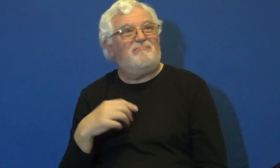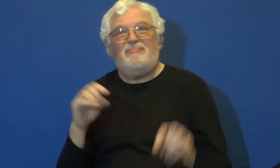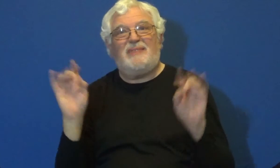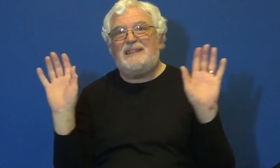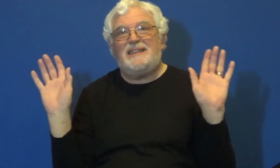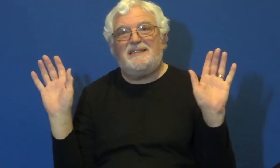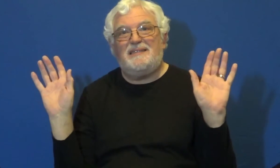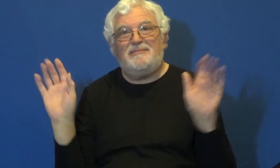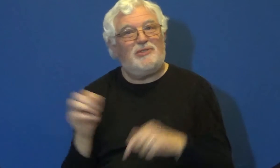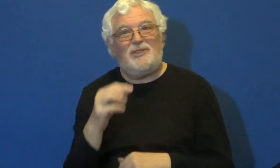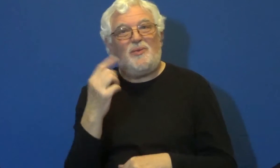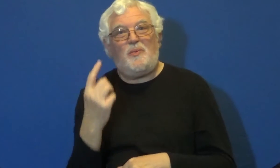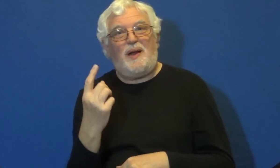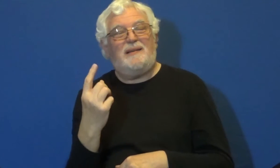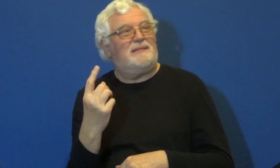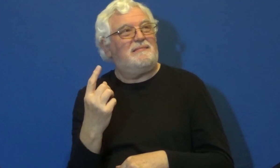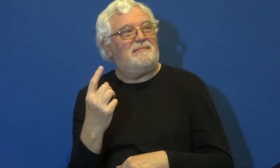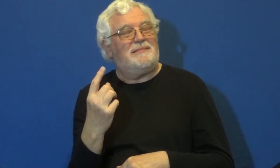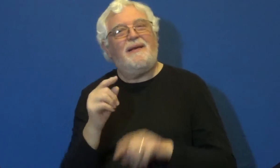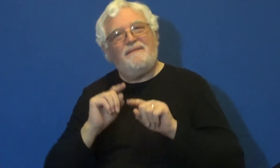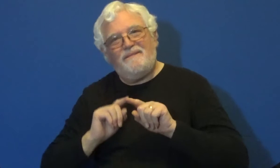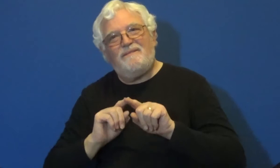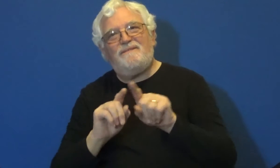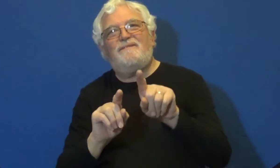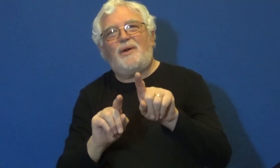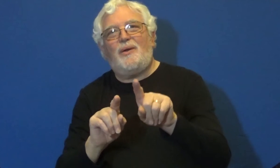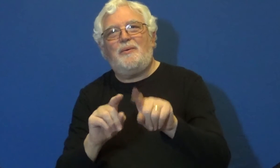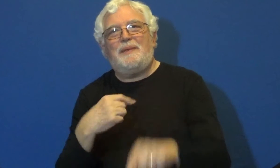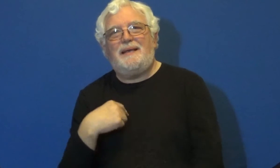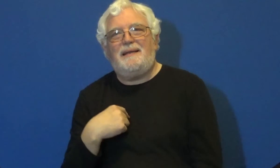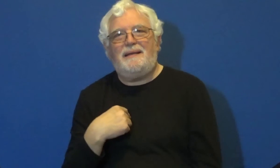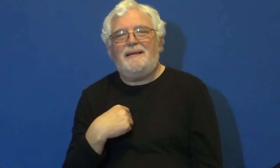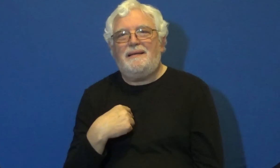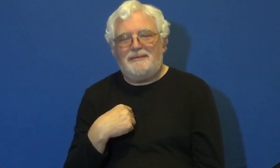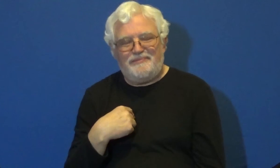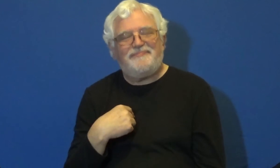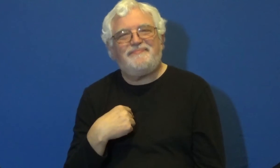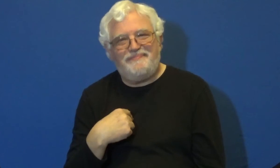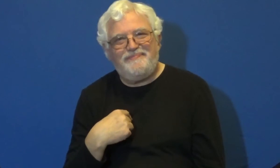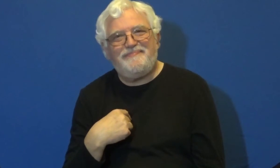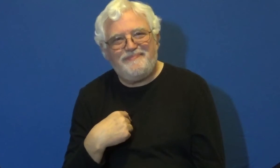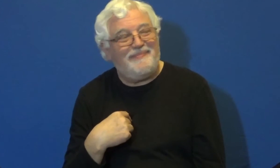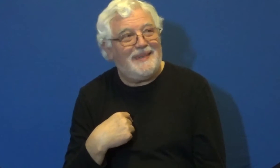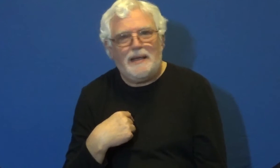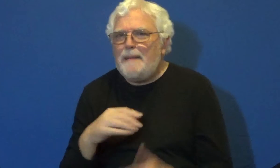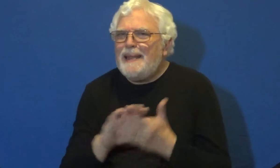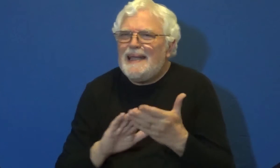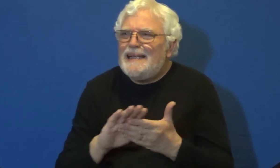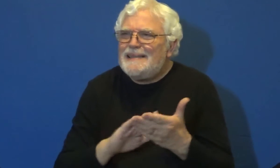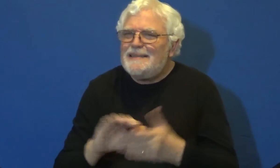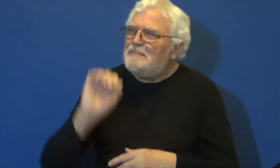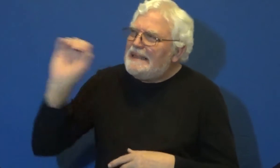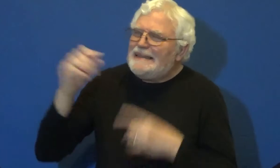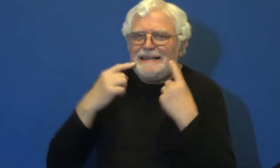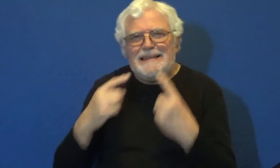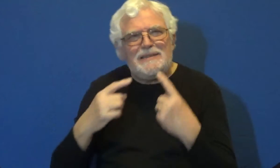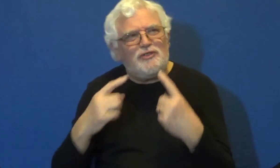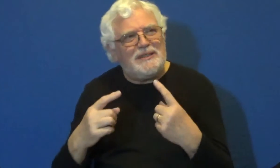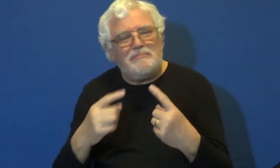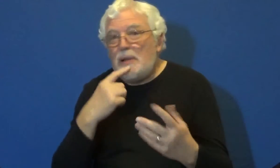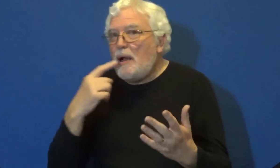That's it! just the one, "follow me". Meaning his teachings, commandments to